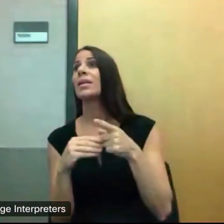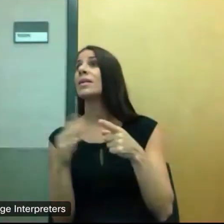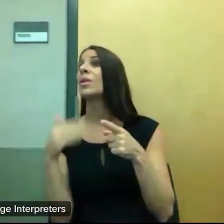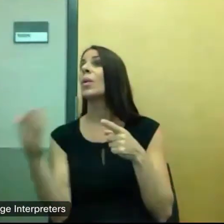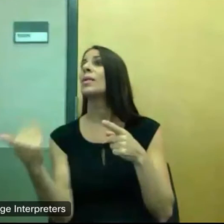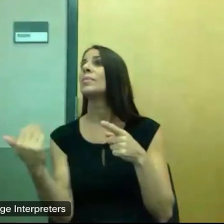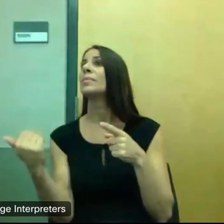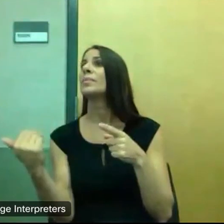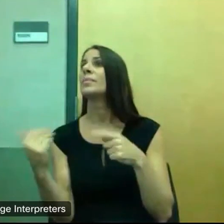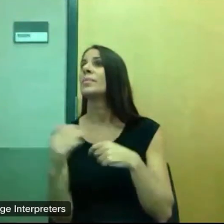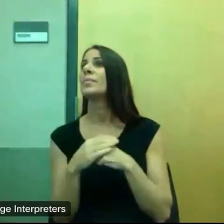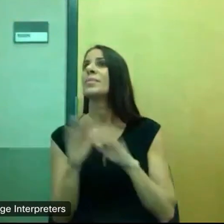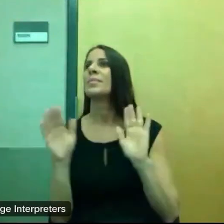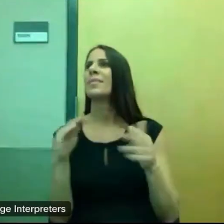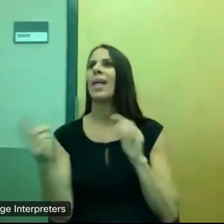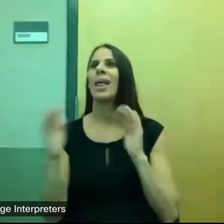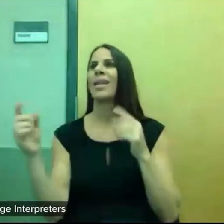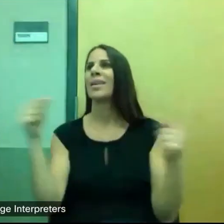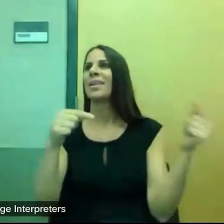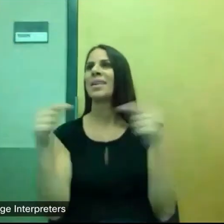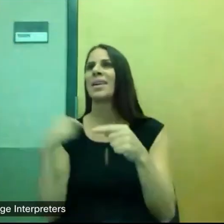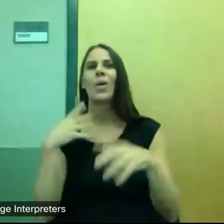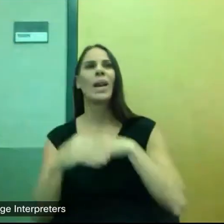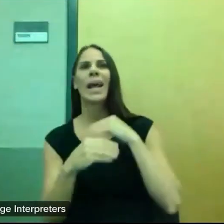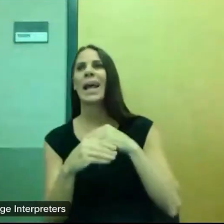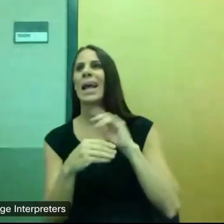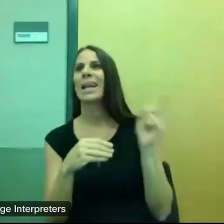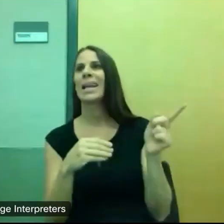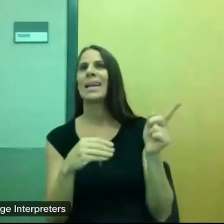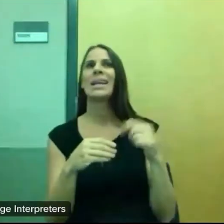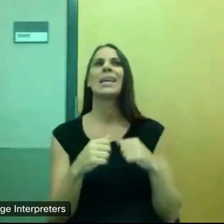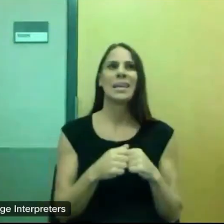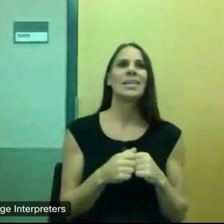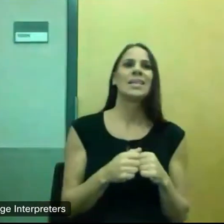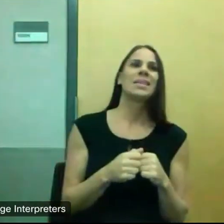No, that's good. I was just gonna say, I would, I would add, uh, it's it's great to, um, to